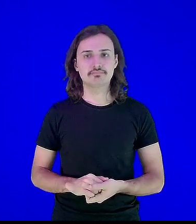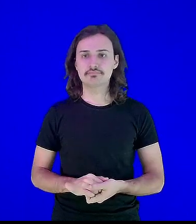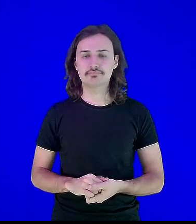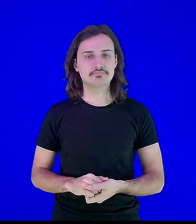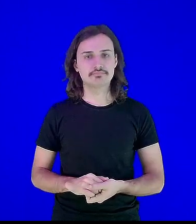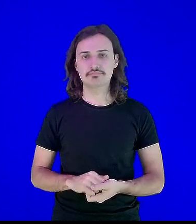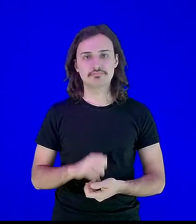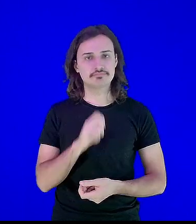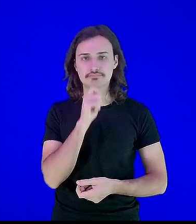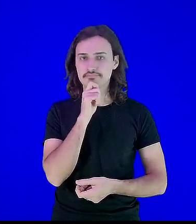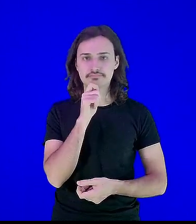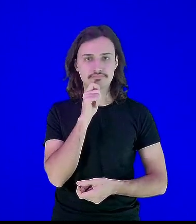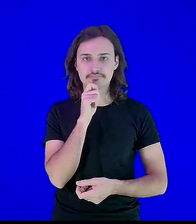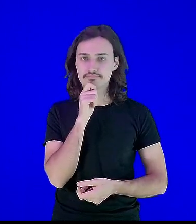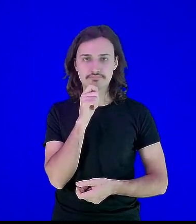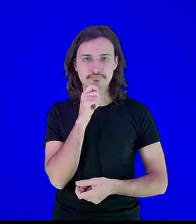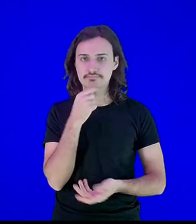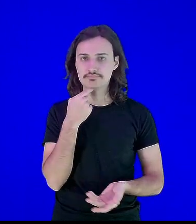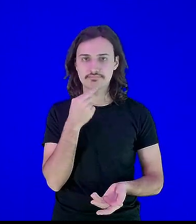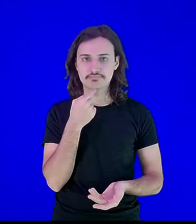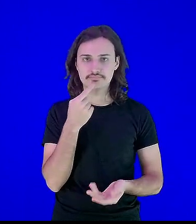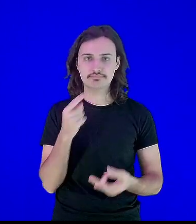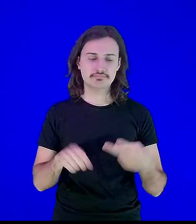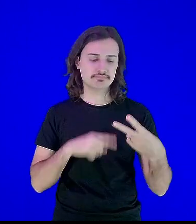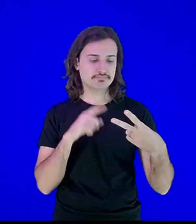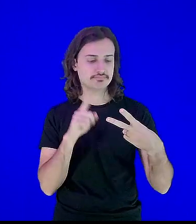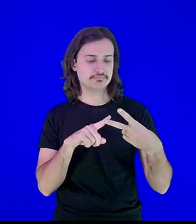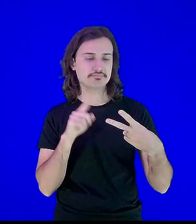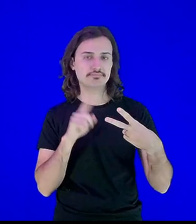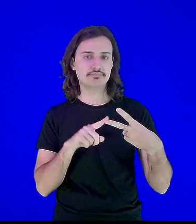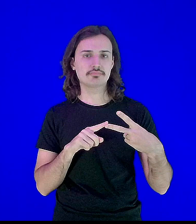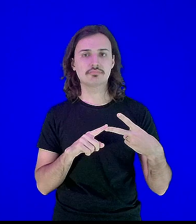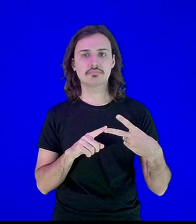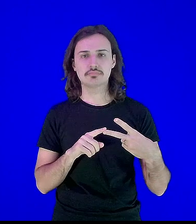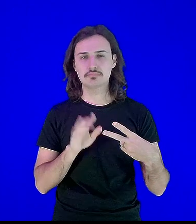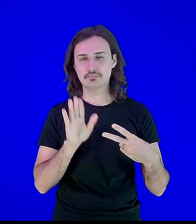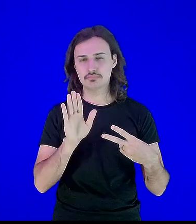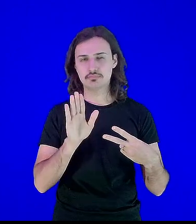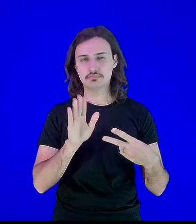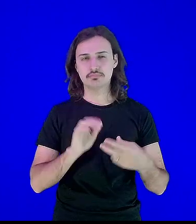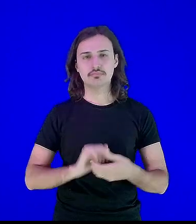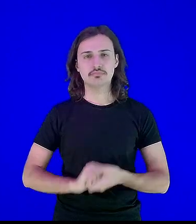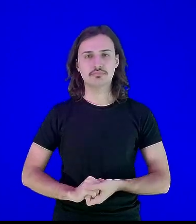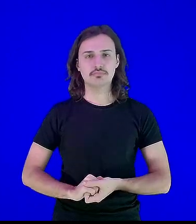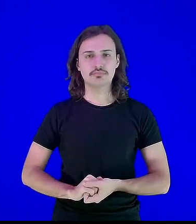second one is wait, let me stop sharing my screen